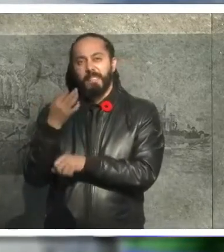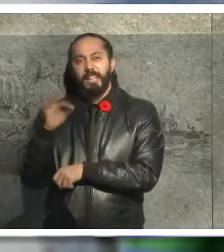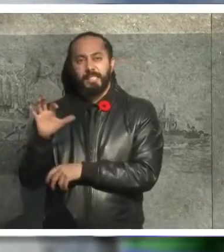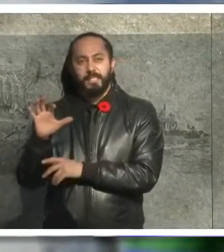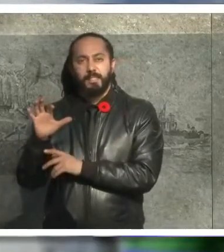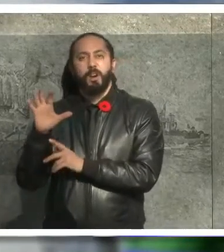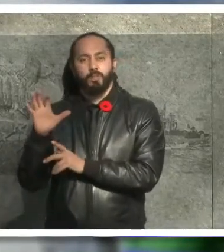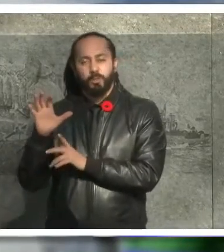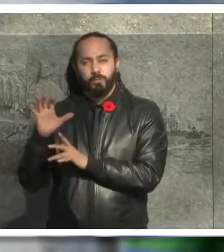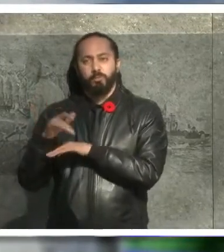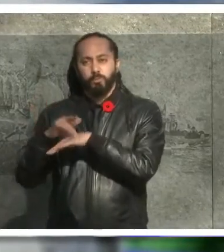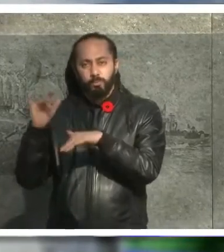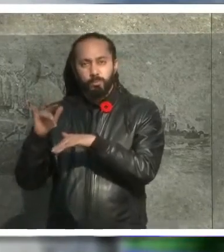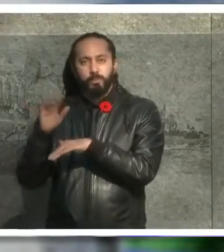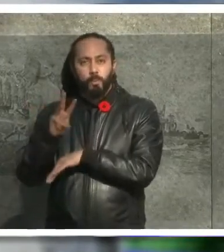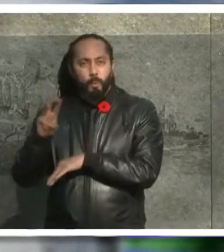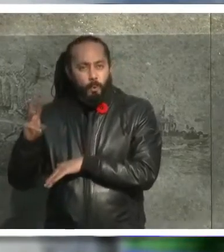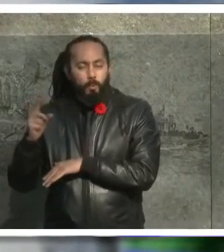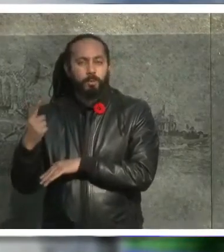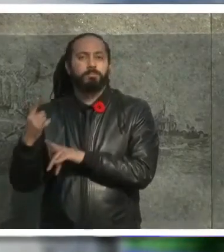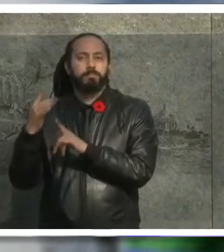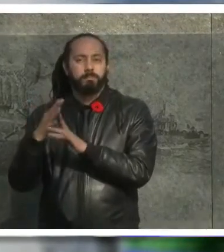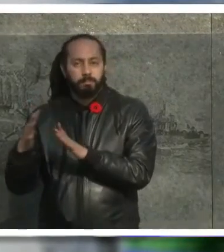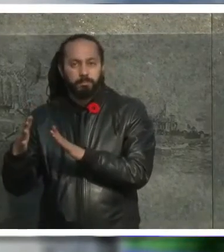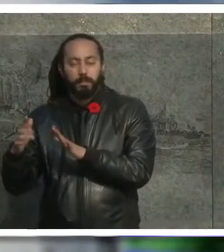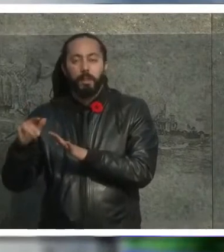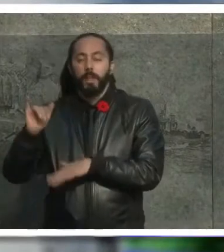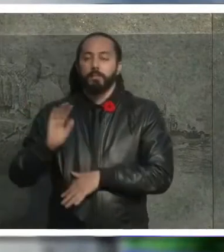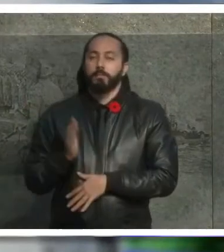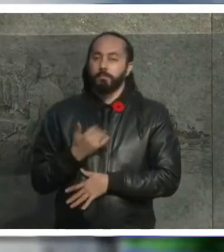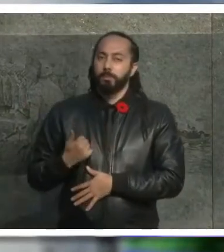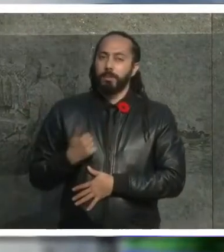continue to follow brief Canadians who continue to protect our freedoms, the courage